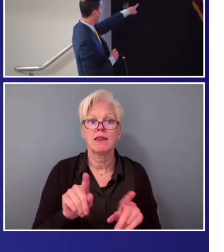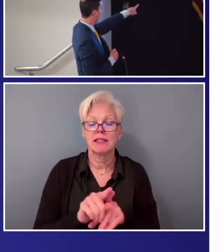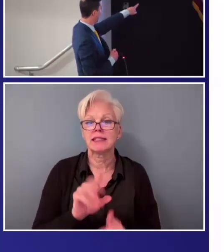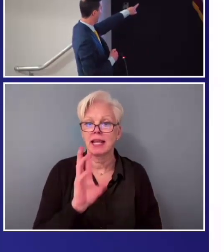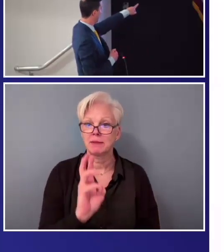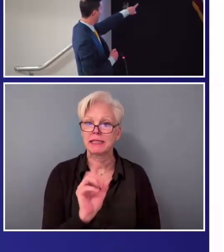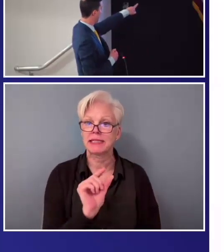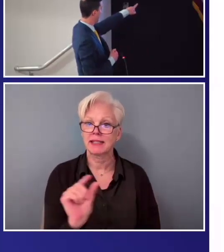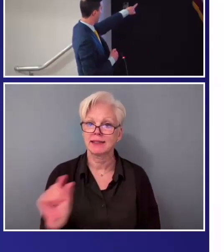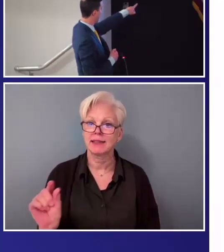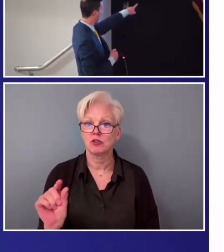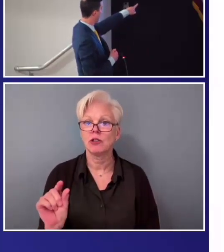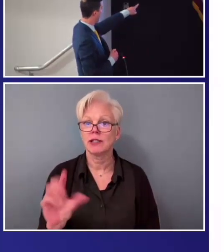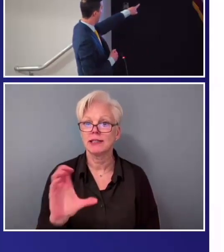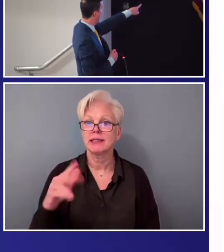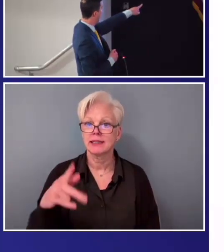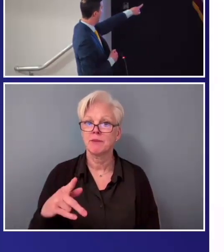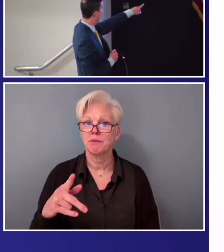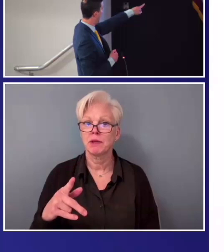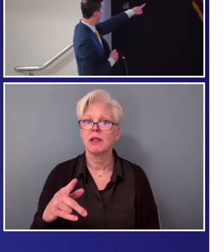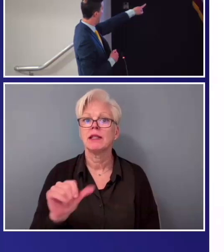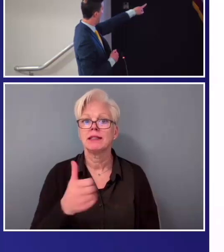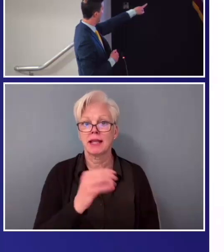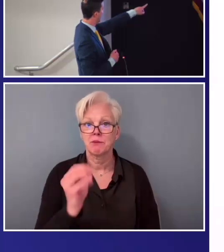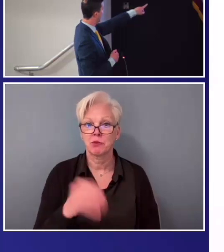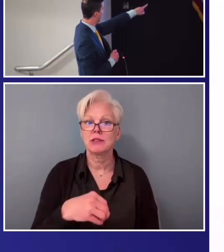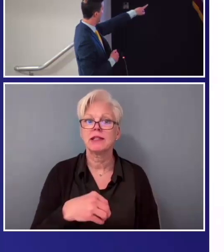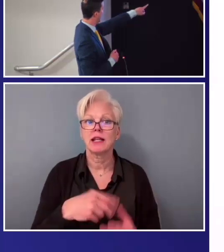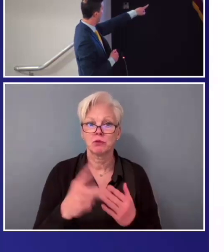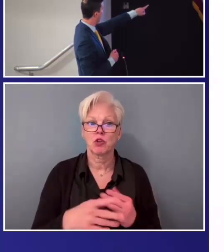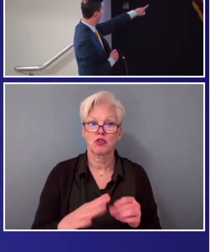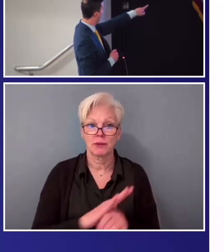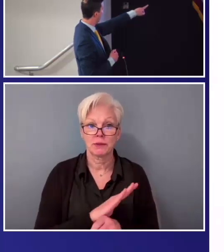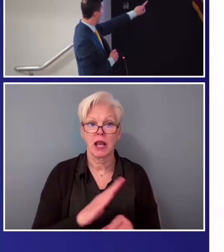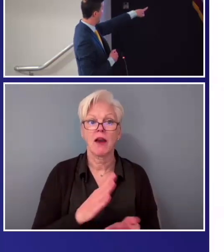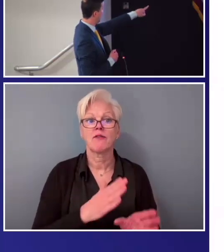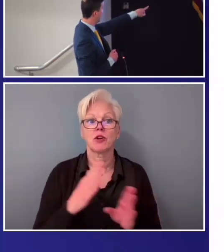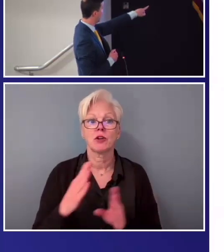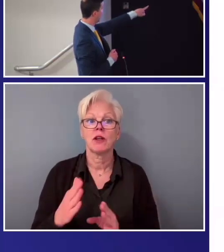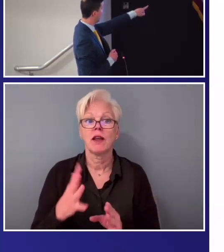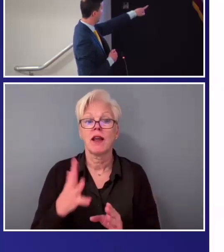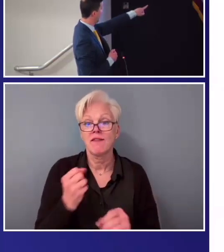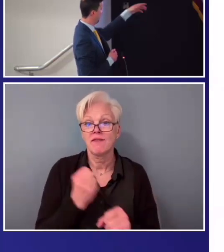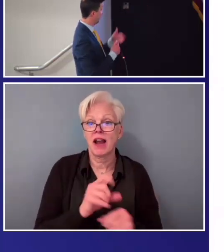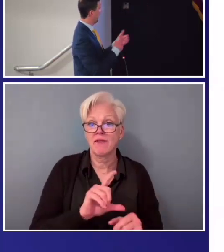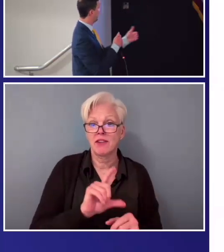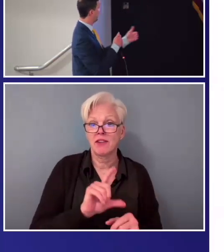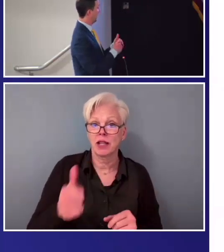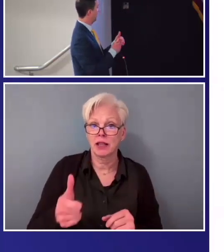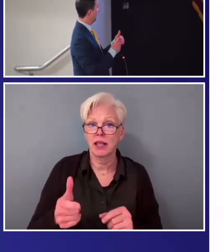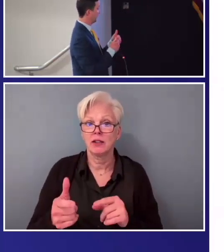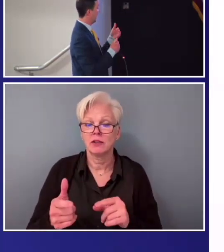10% of programs are covered. After five years of -- after five -- not five years --